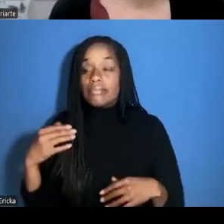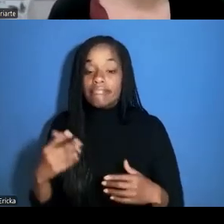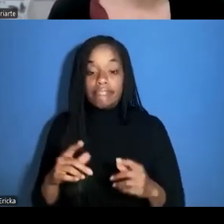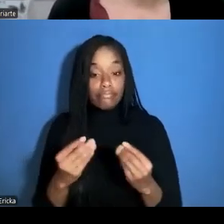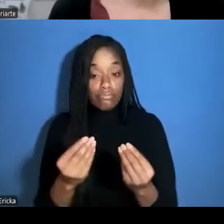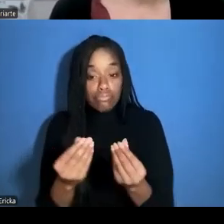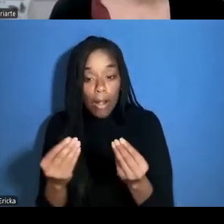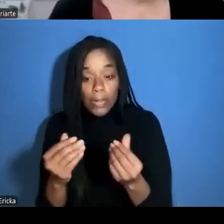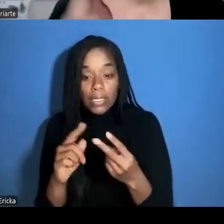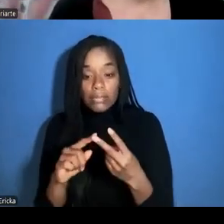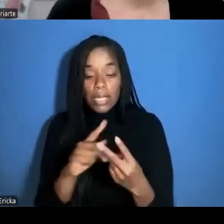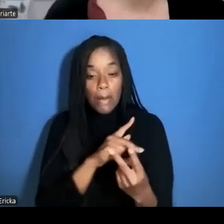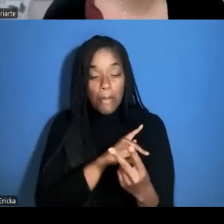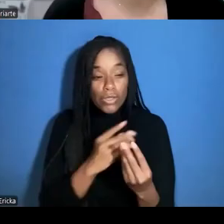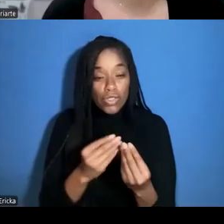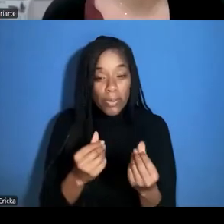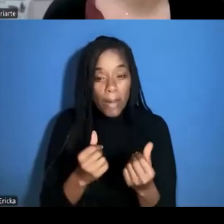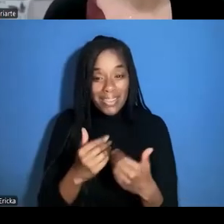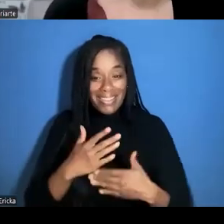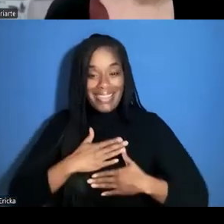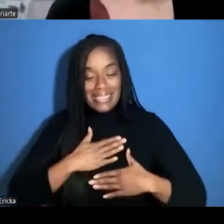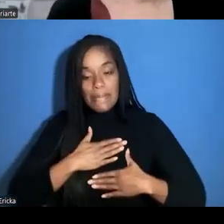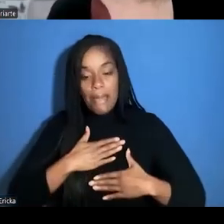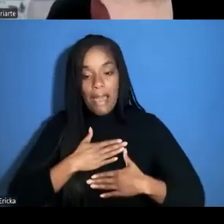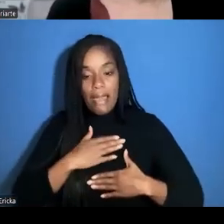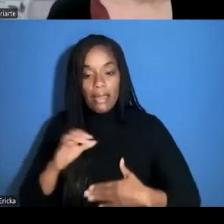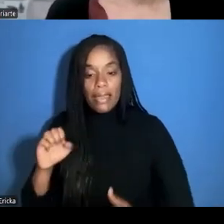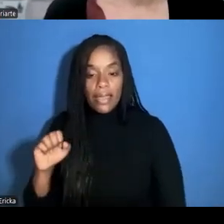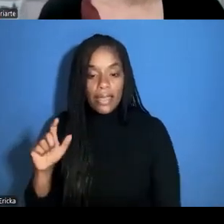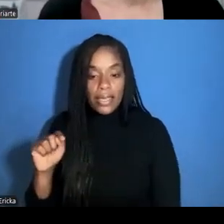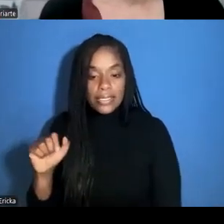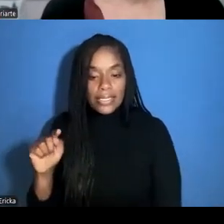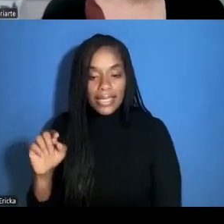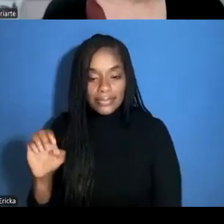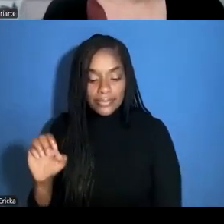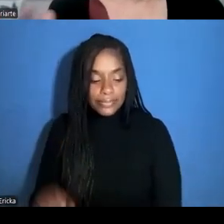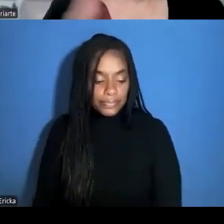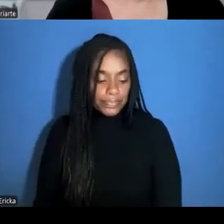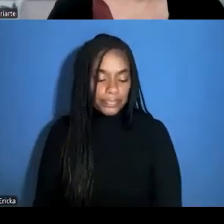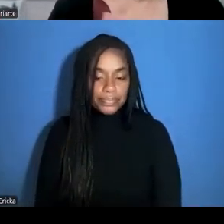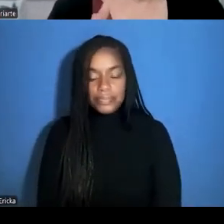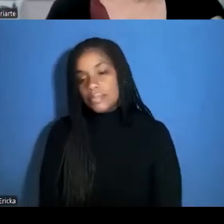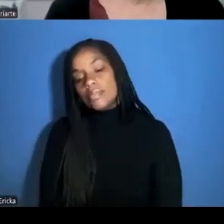personal property that's my estate. And so that money will be transferred